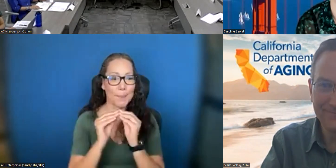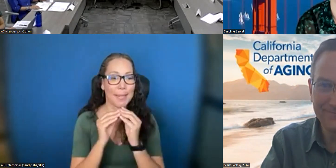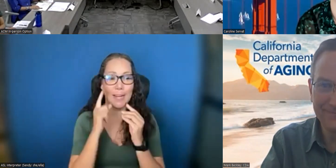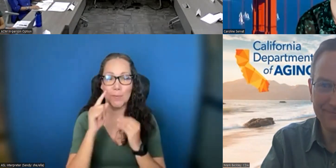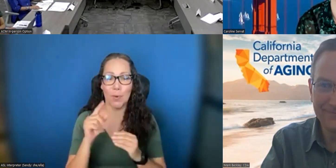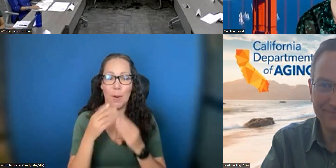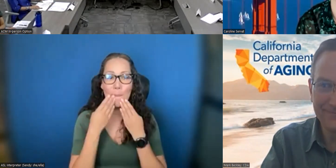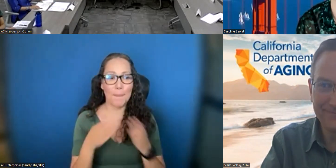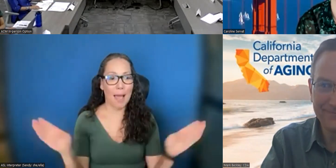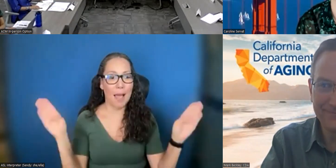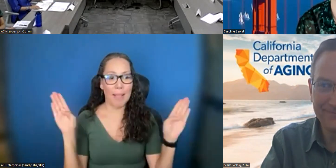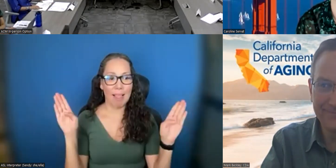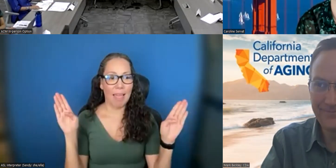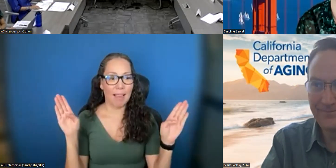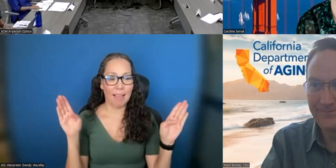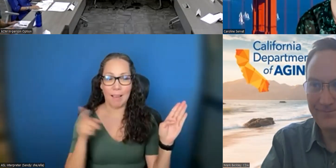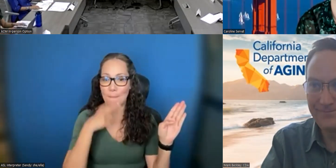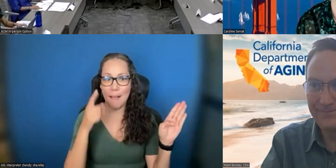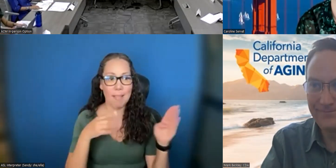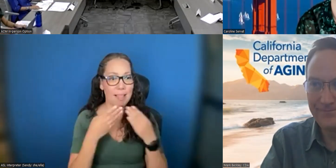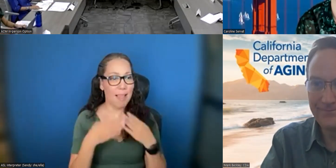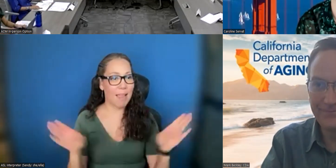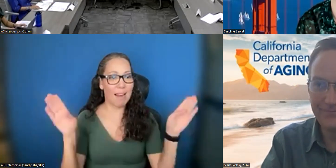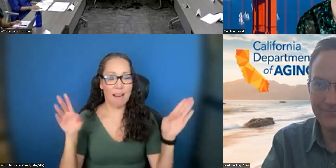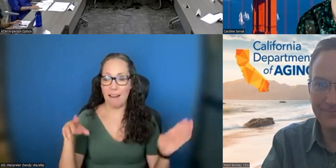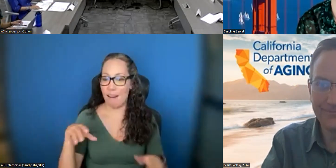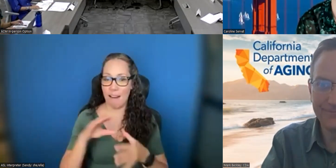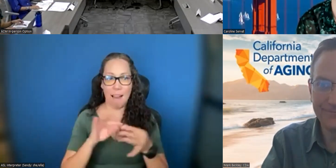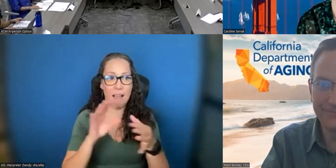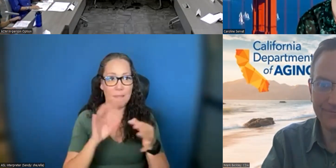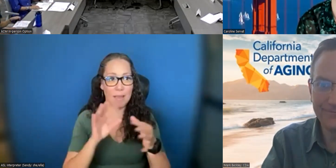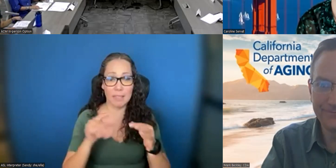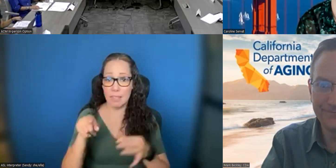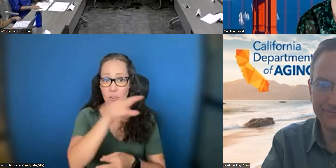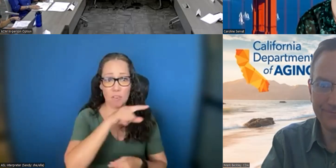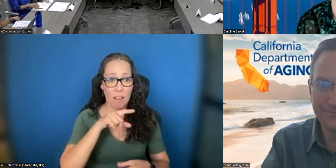who had not had a chance or not part of the um Council have a chance to weigh in